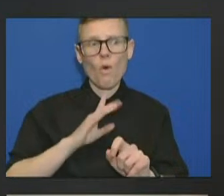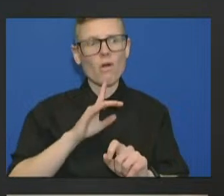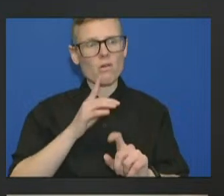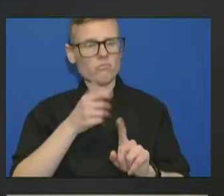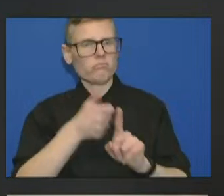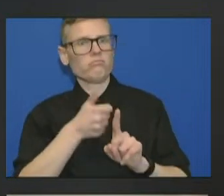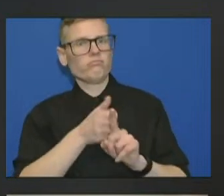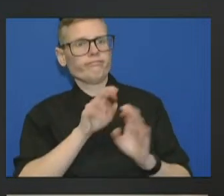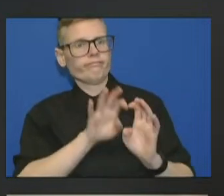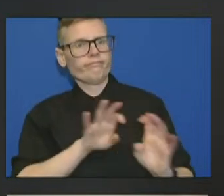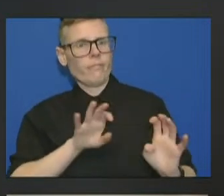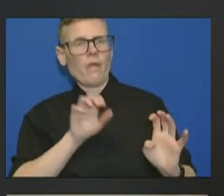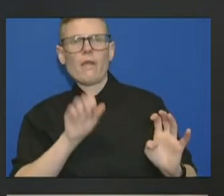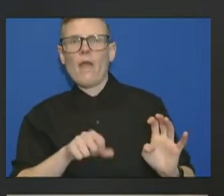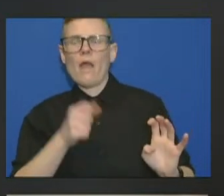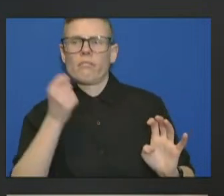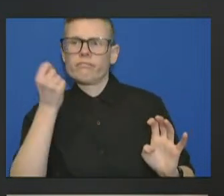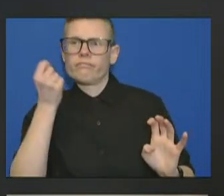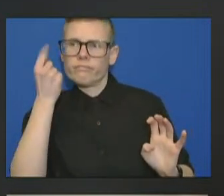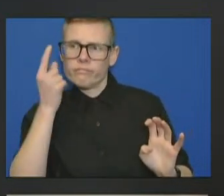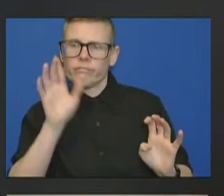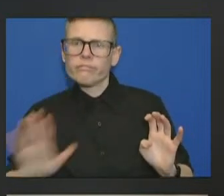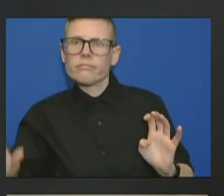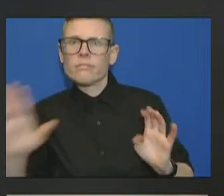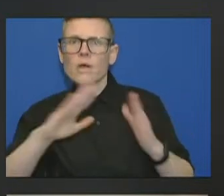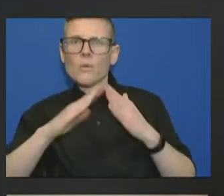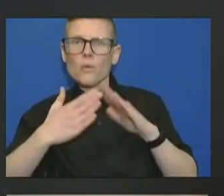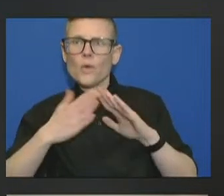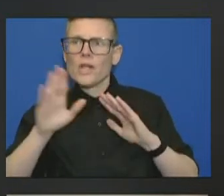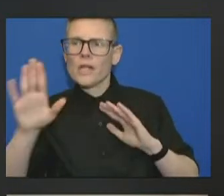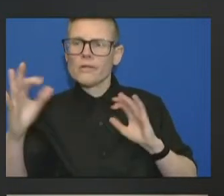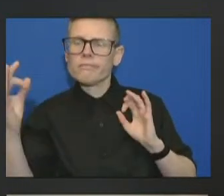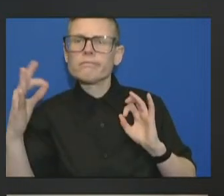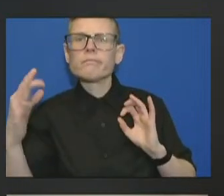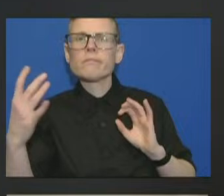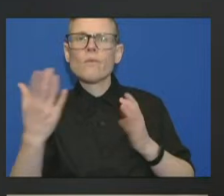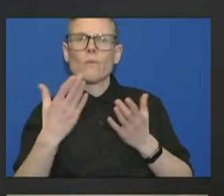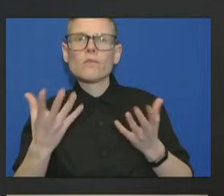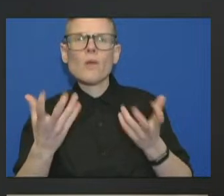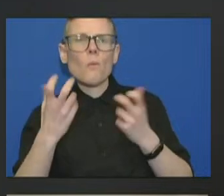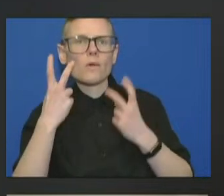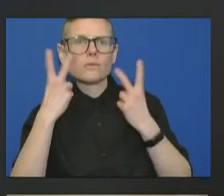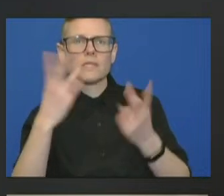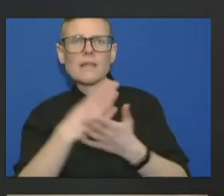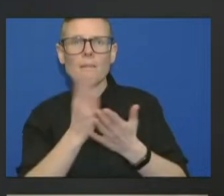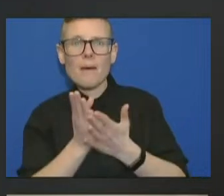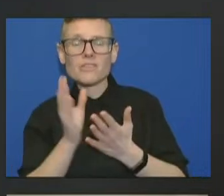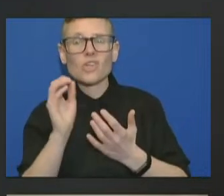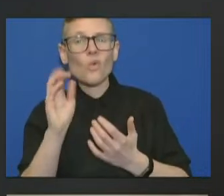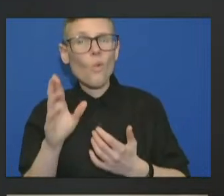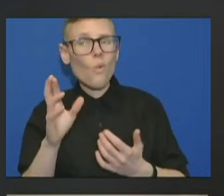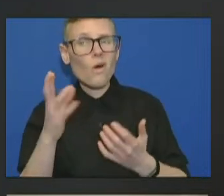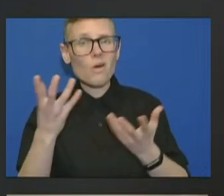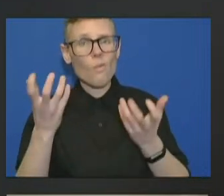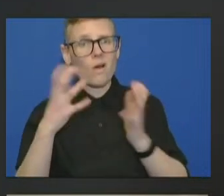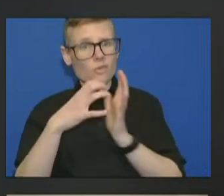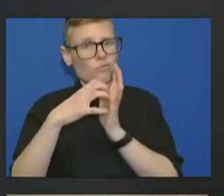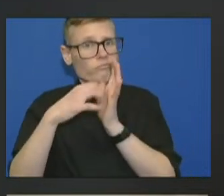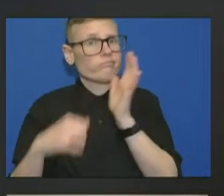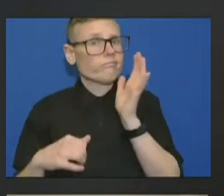their public testimony, but really so that the board can can really understand what folks in